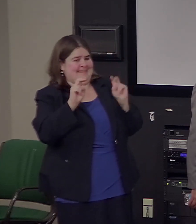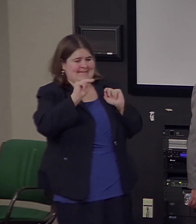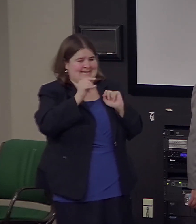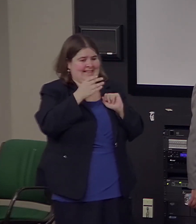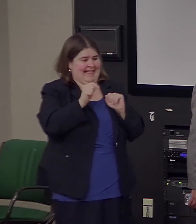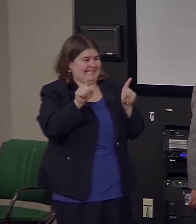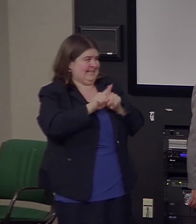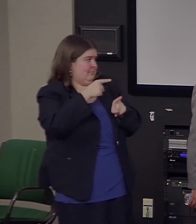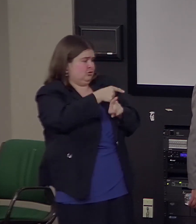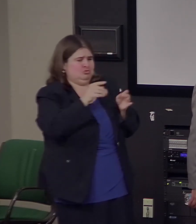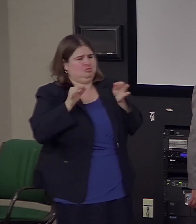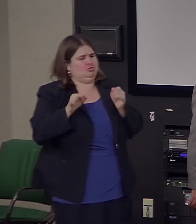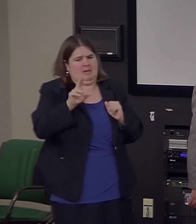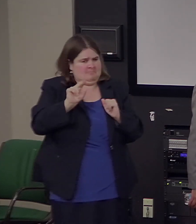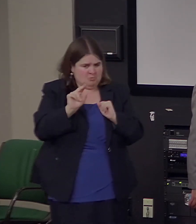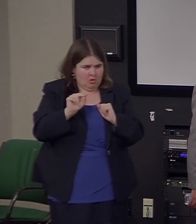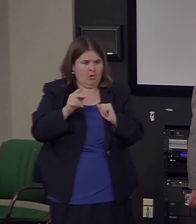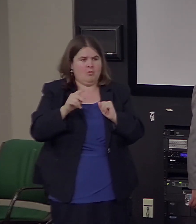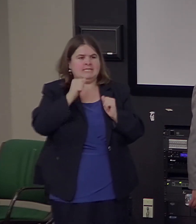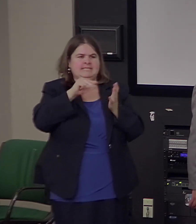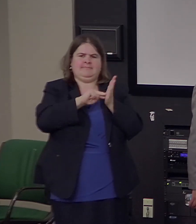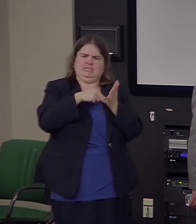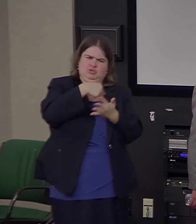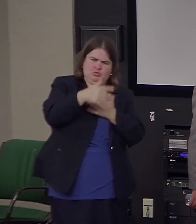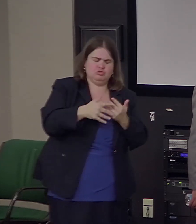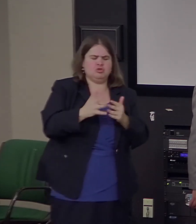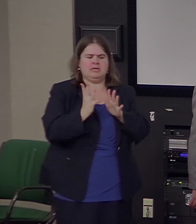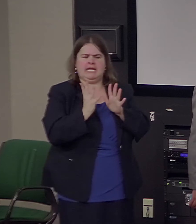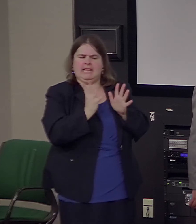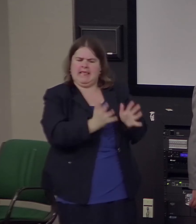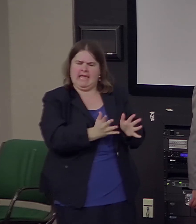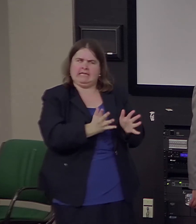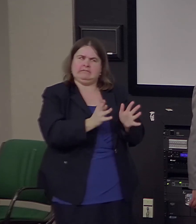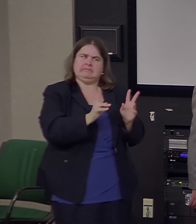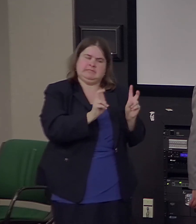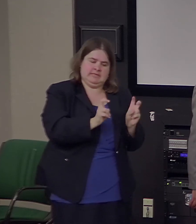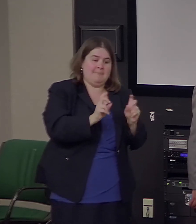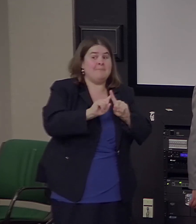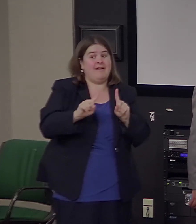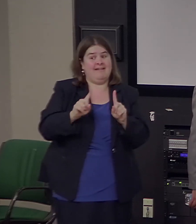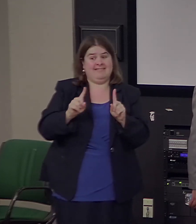they are not socially neglected but they are linguistically deprived.